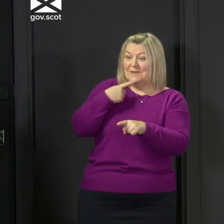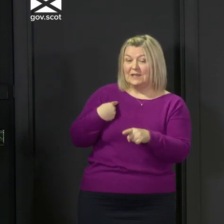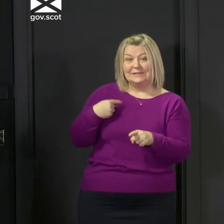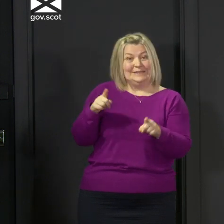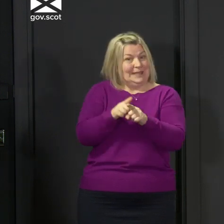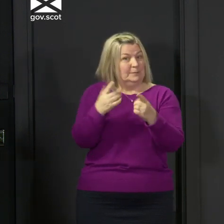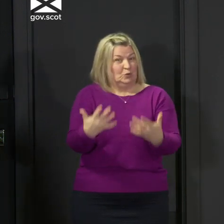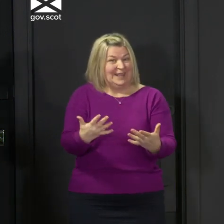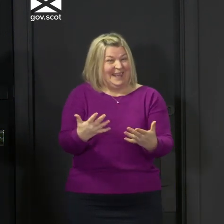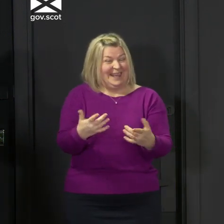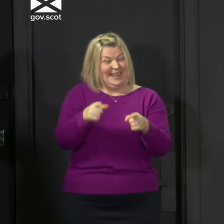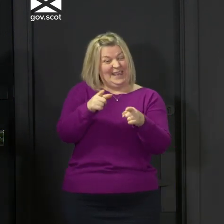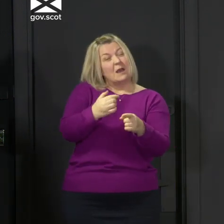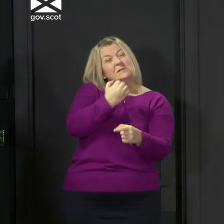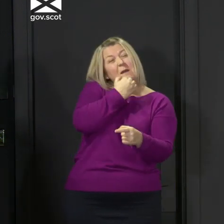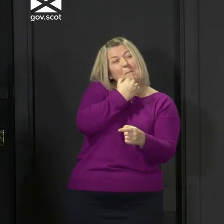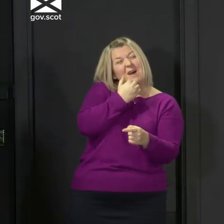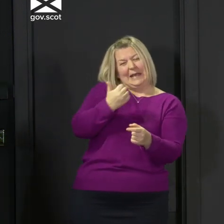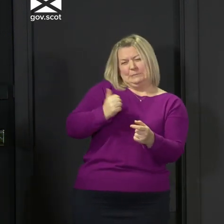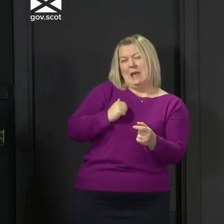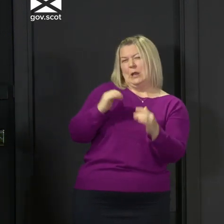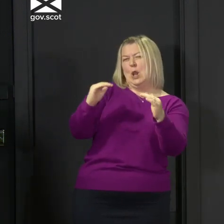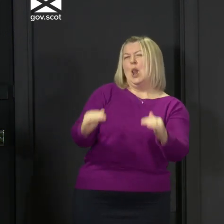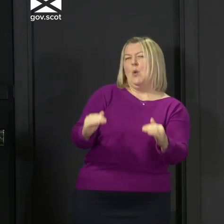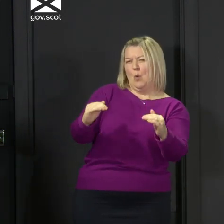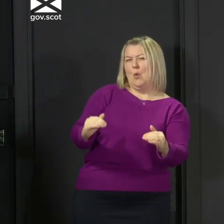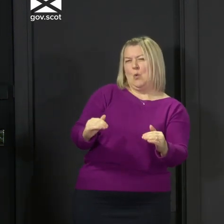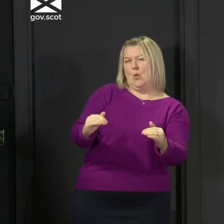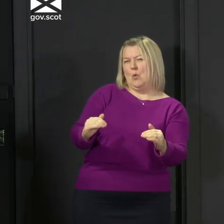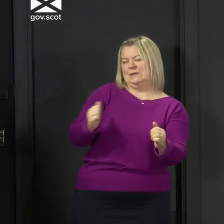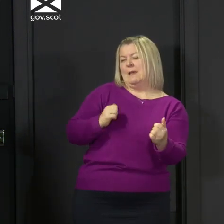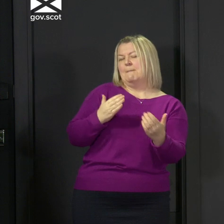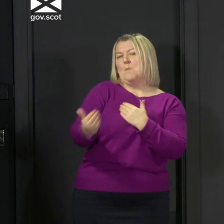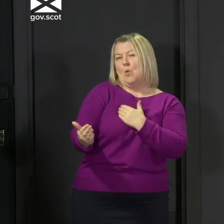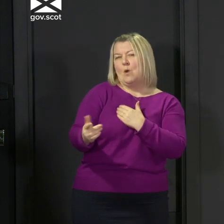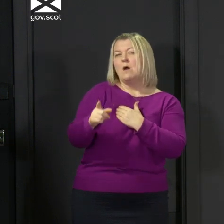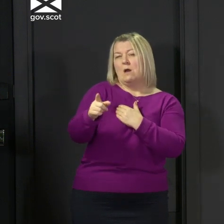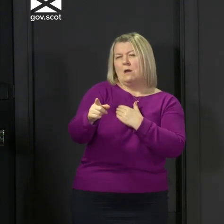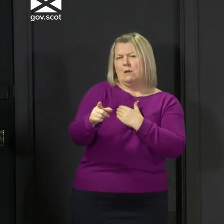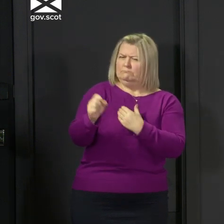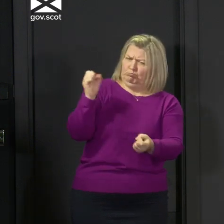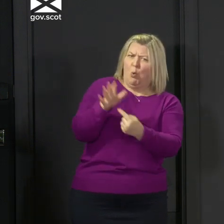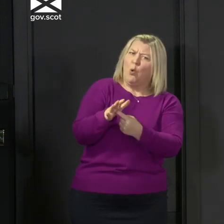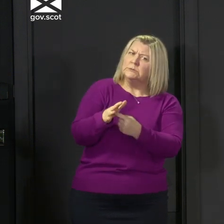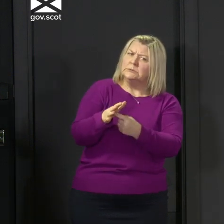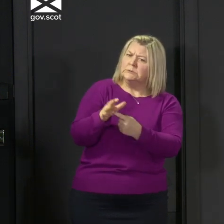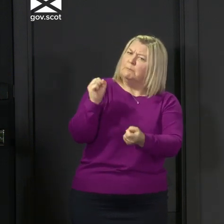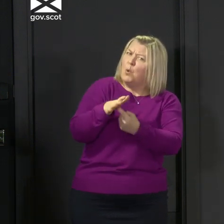be artificially low, though of course, each death matters and is a source of sadness to